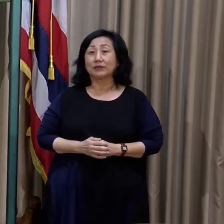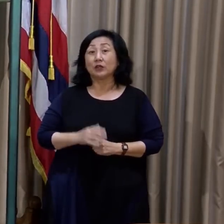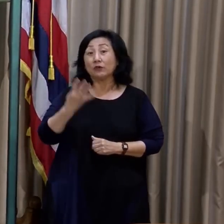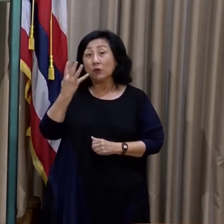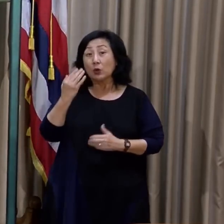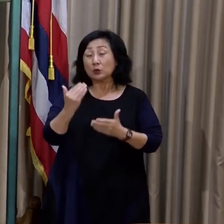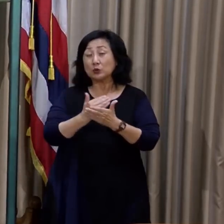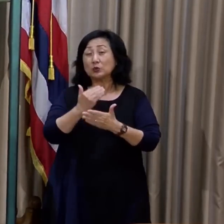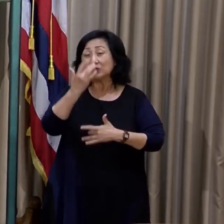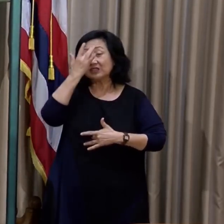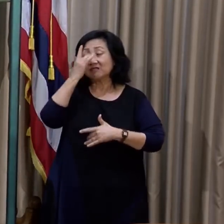RESPONSIBILITY FOR FIGHTING COVID-19.